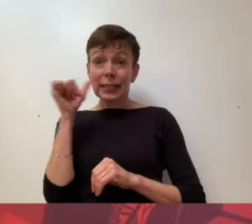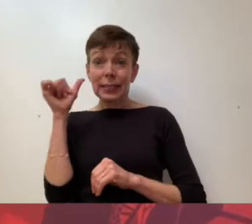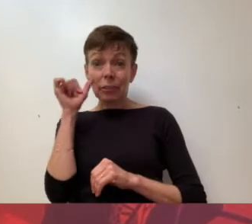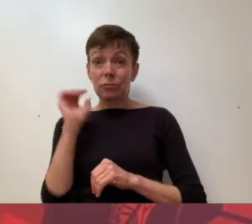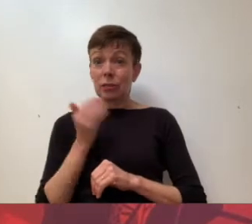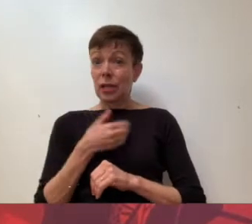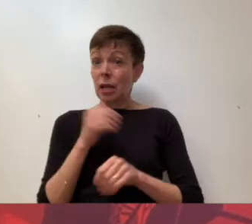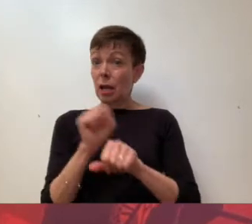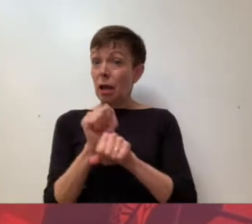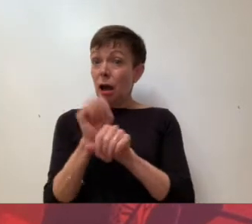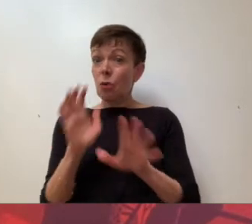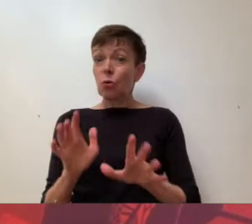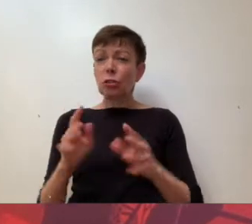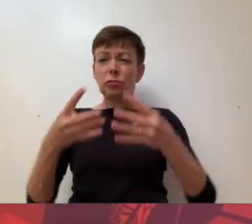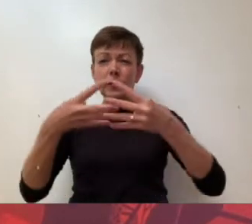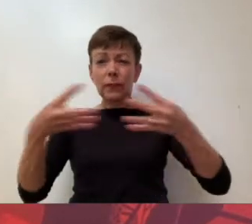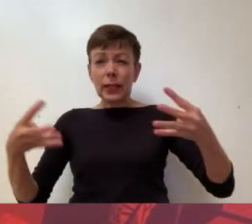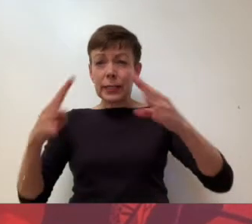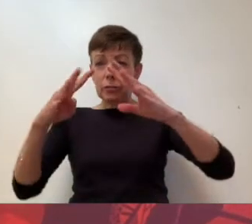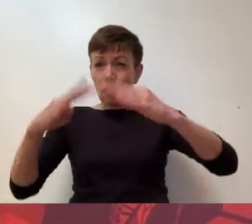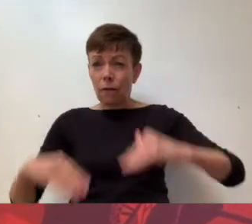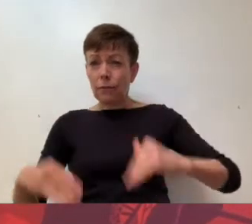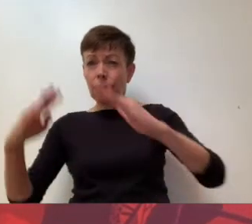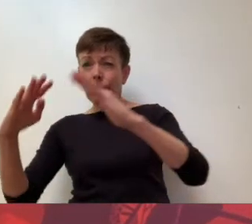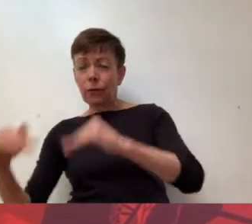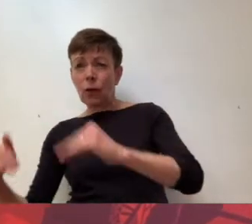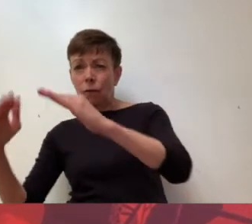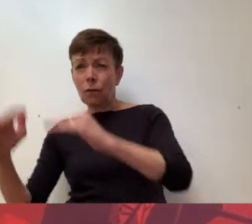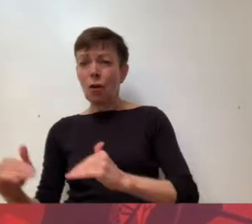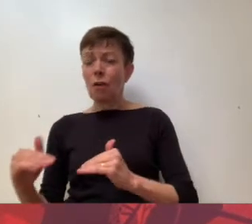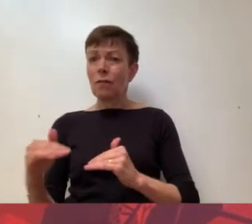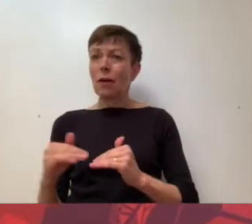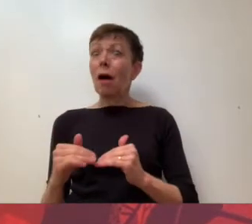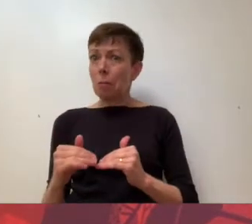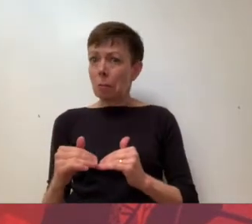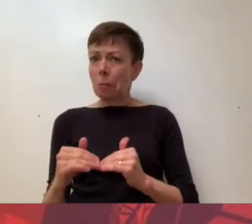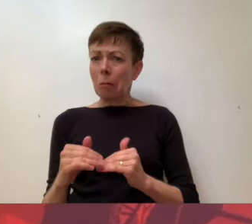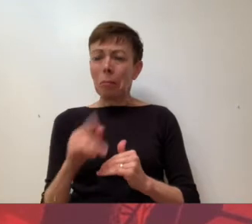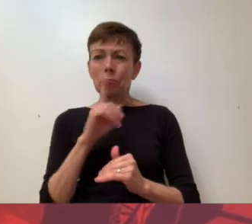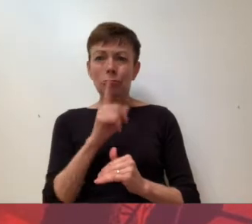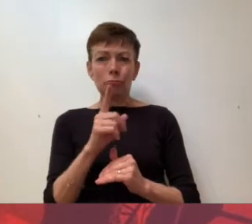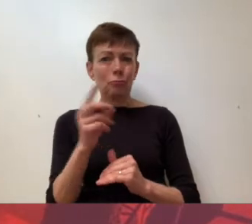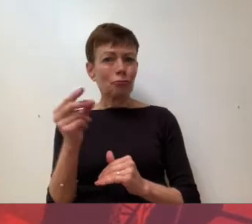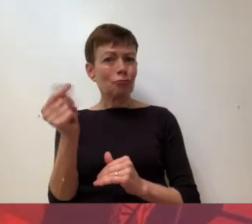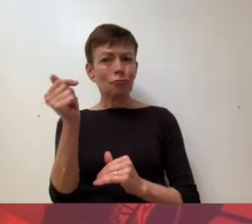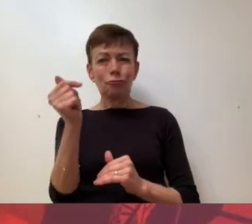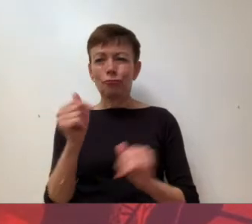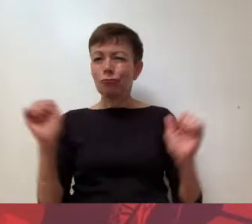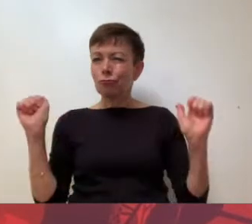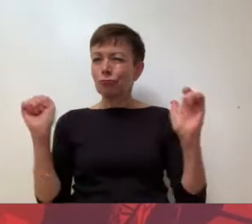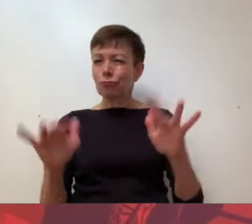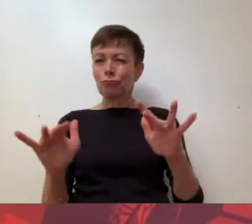Yesterday, as crews took fencing down around our city's skate parks, there were indeed